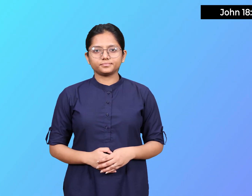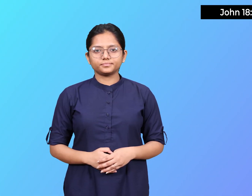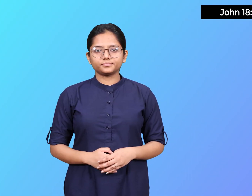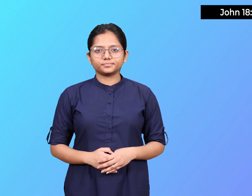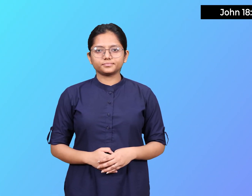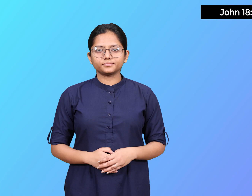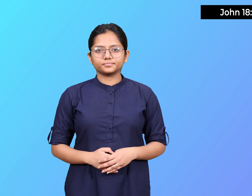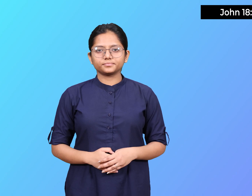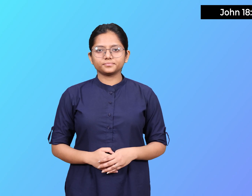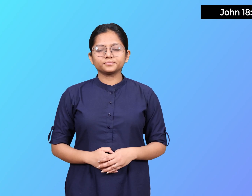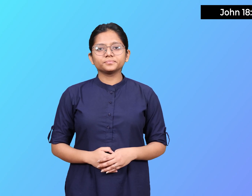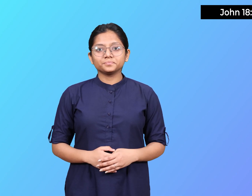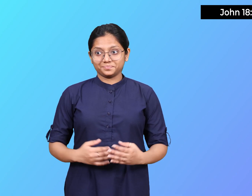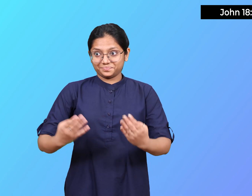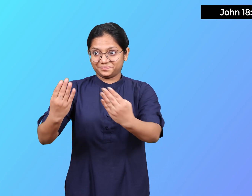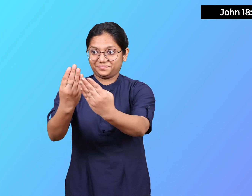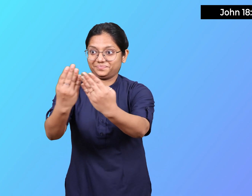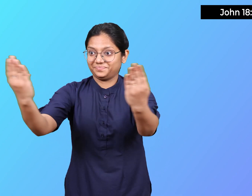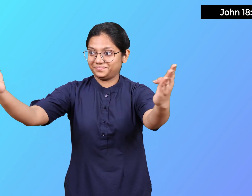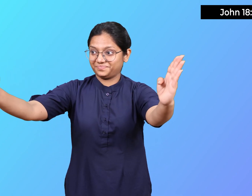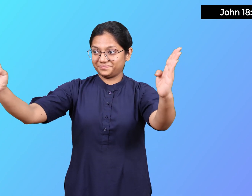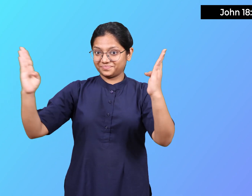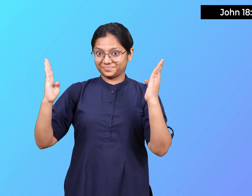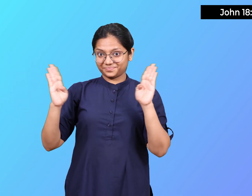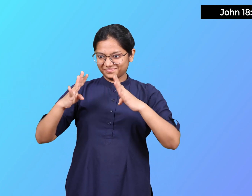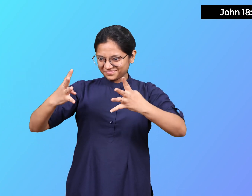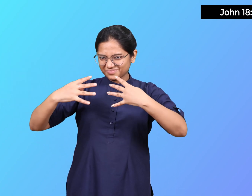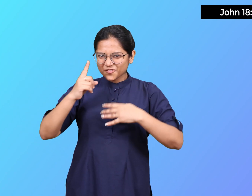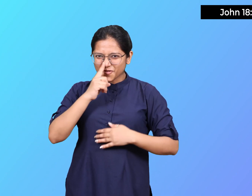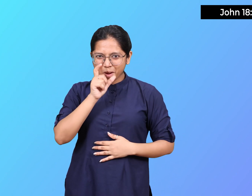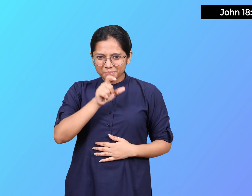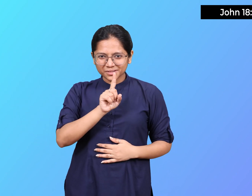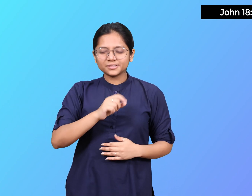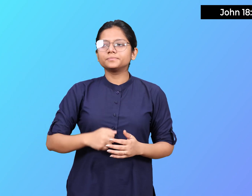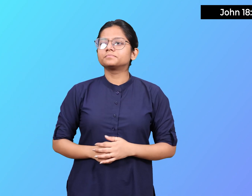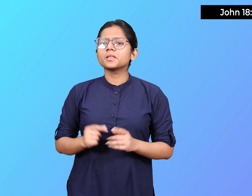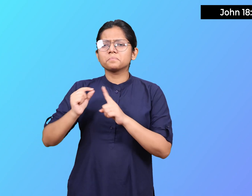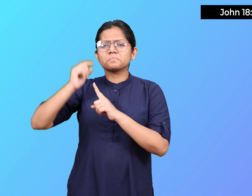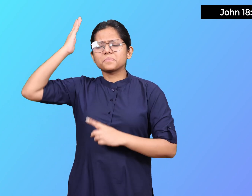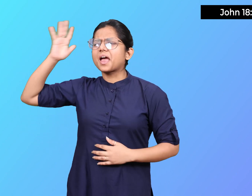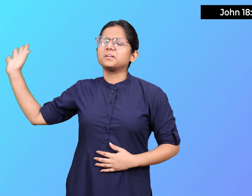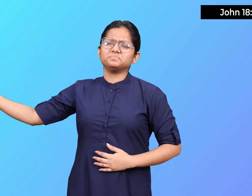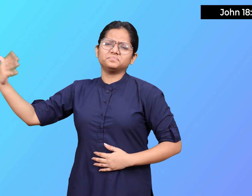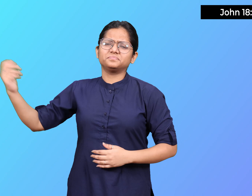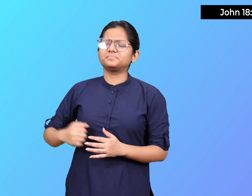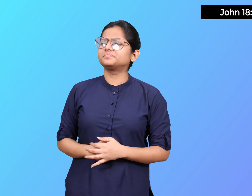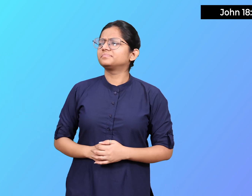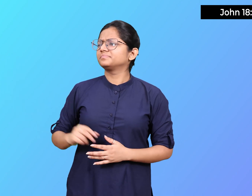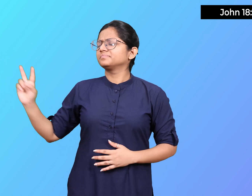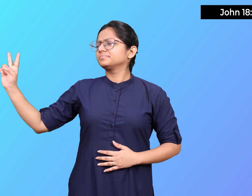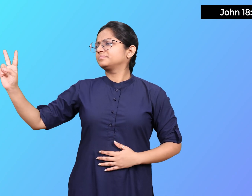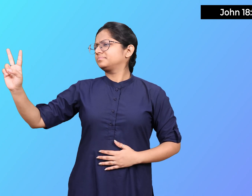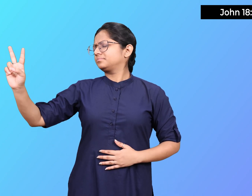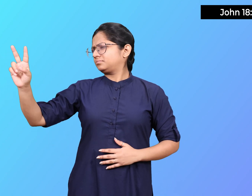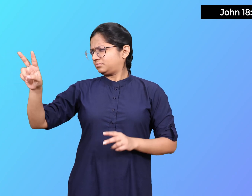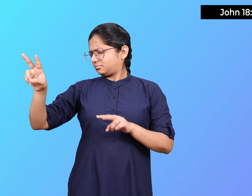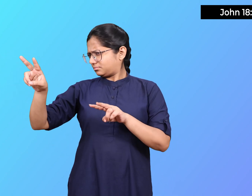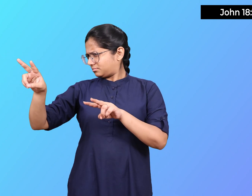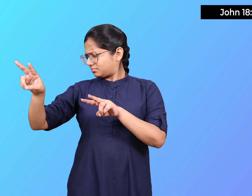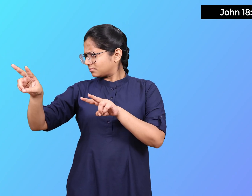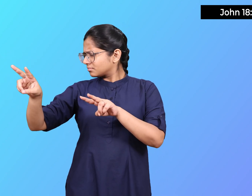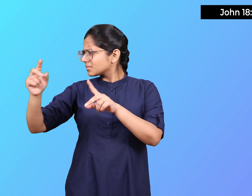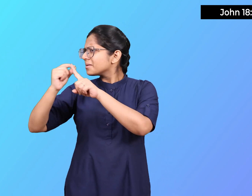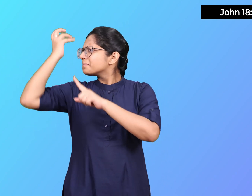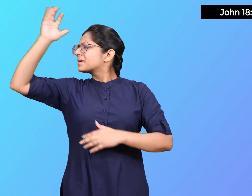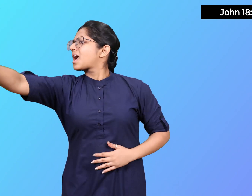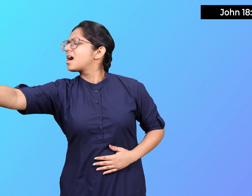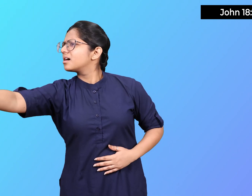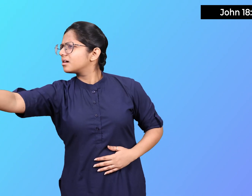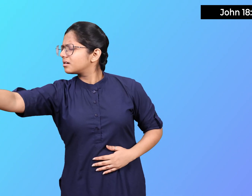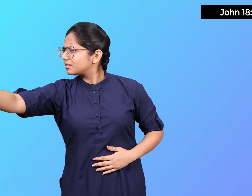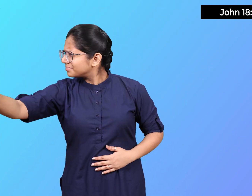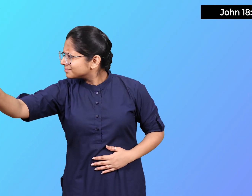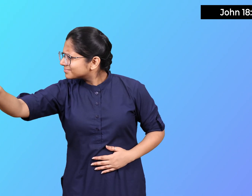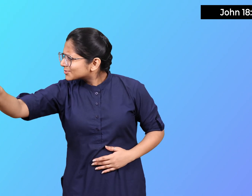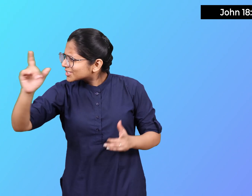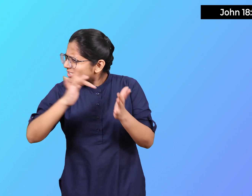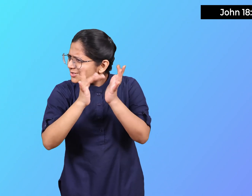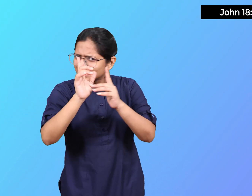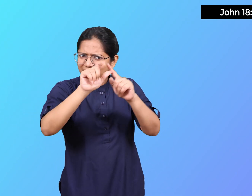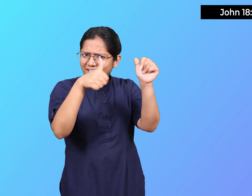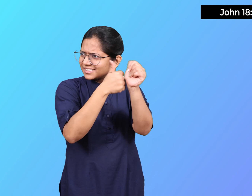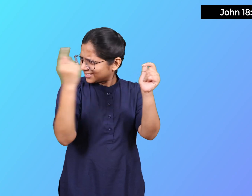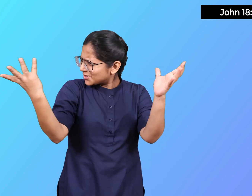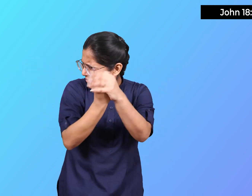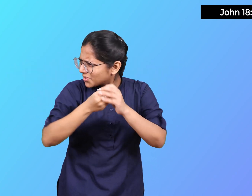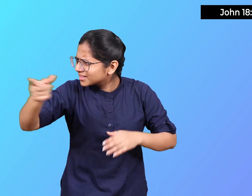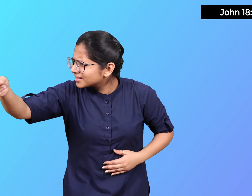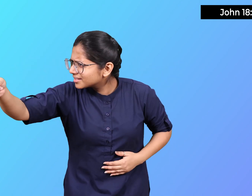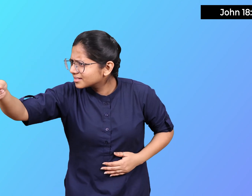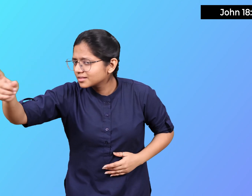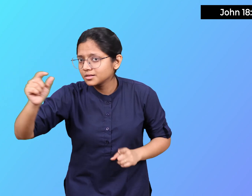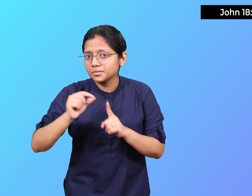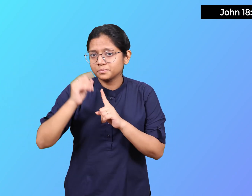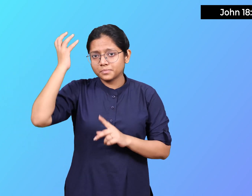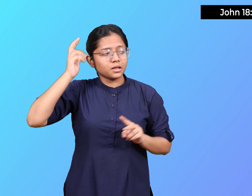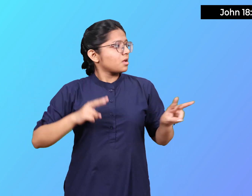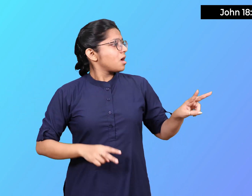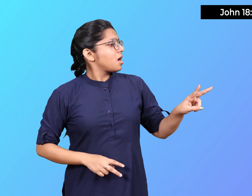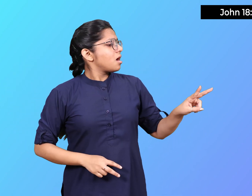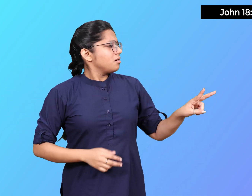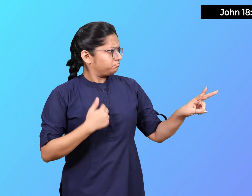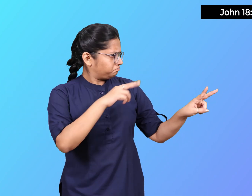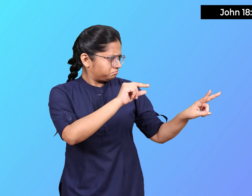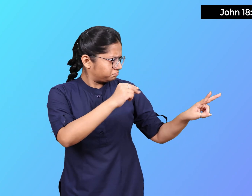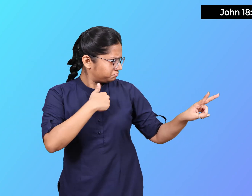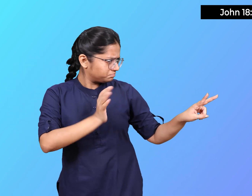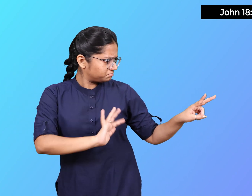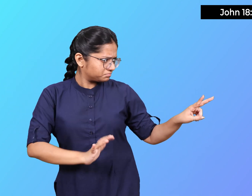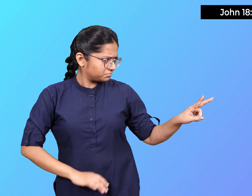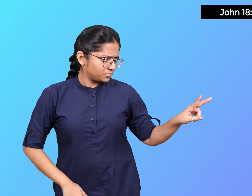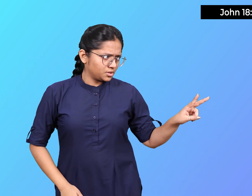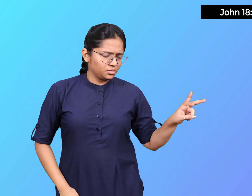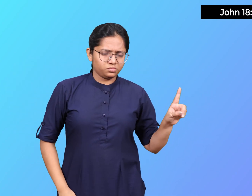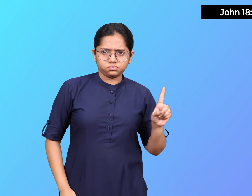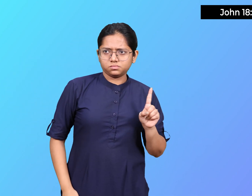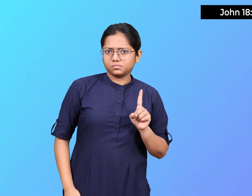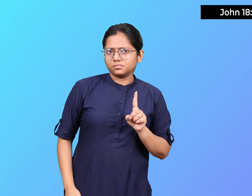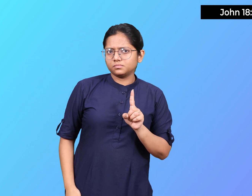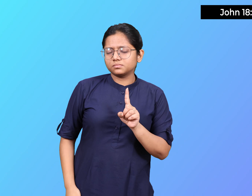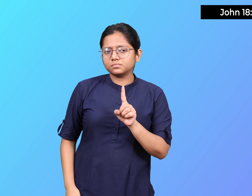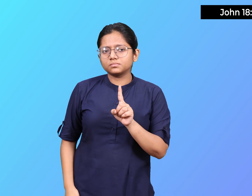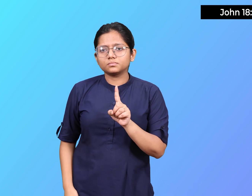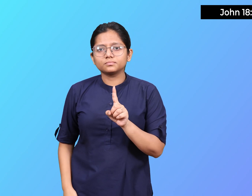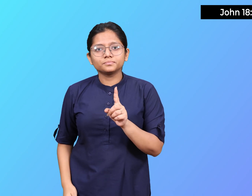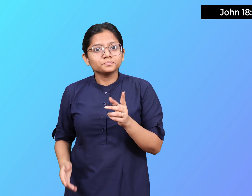The girl at the gate said to Peter, “Are you also one of the followers of that man?” Peter answered, “No, I am not!”